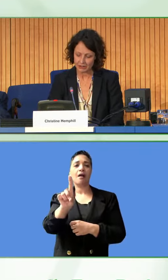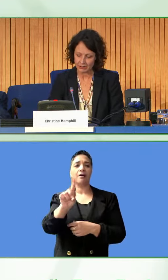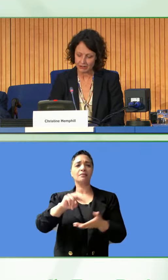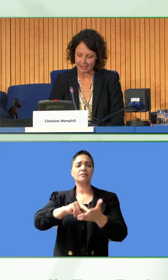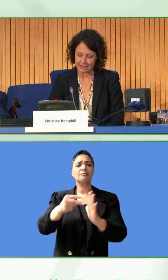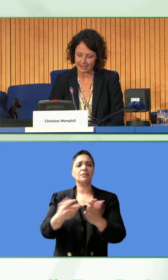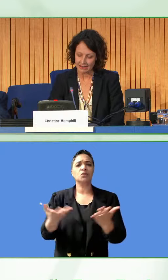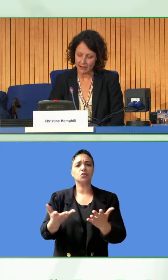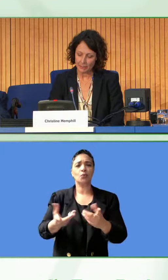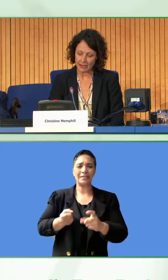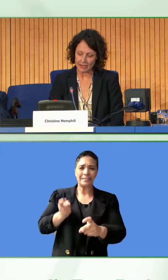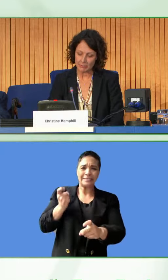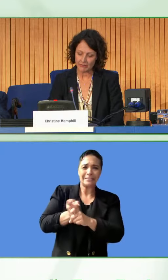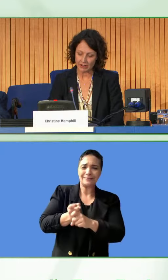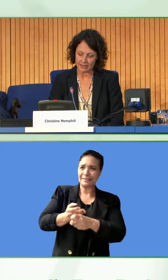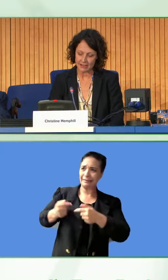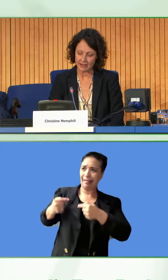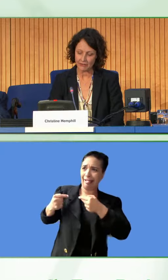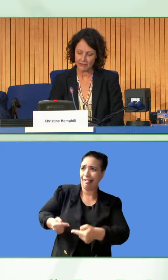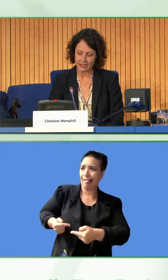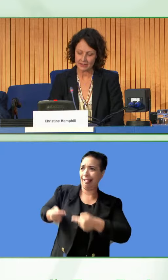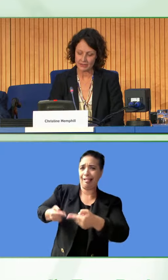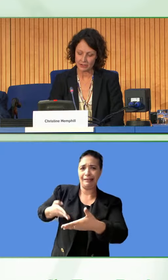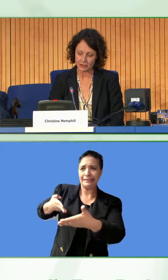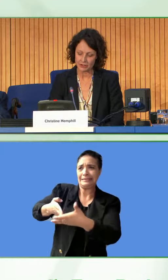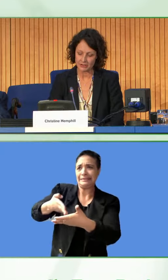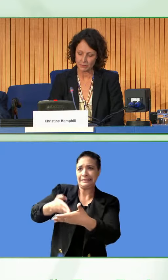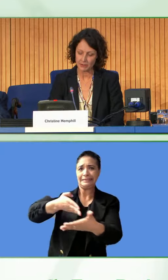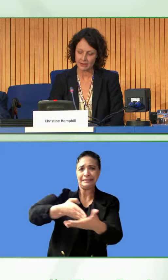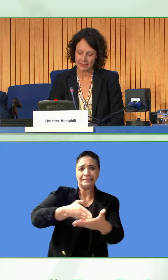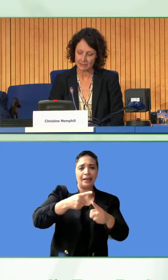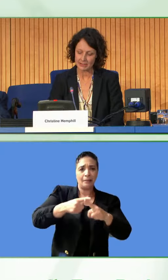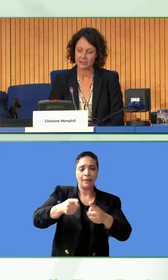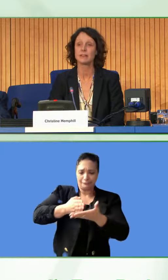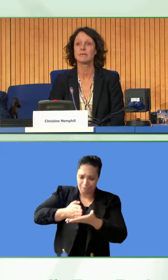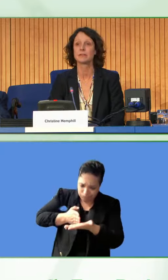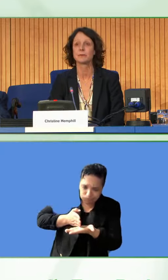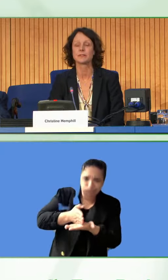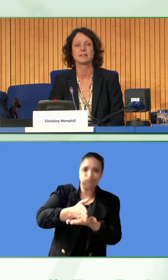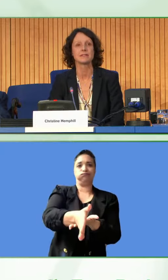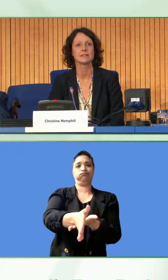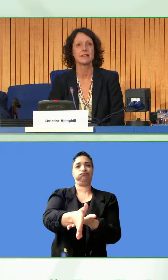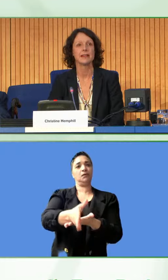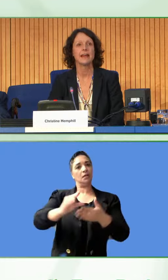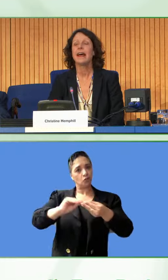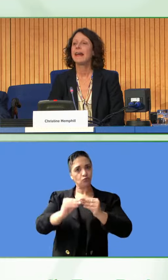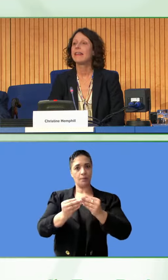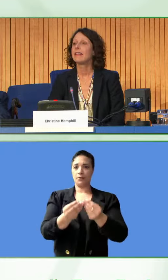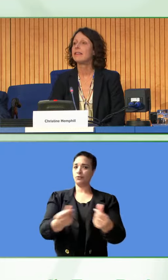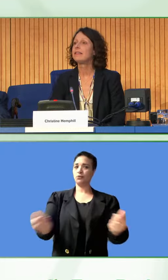constraints by improvising effective solutions with limited resources.